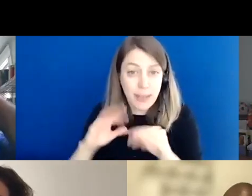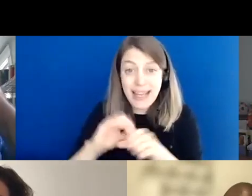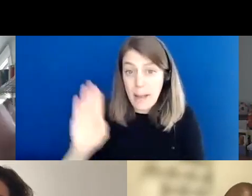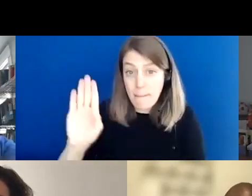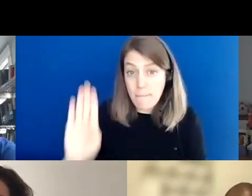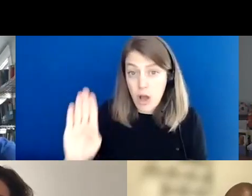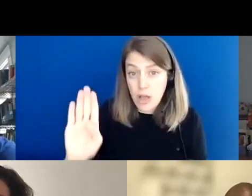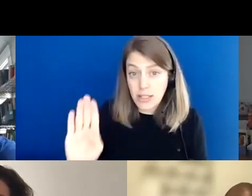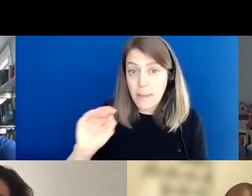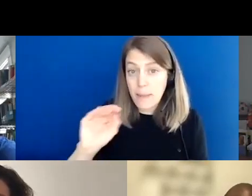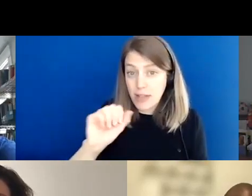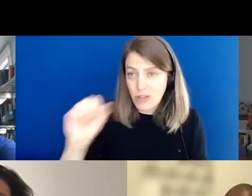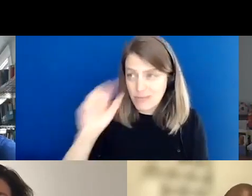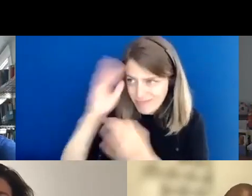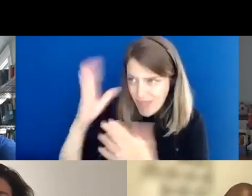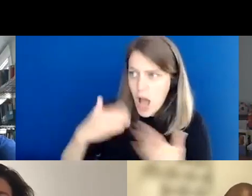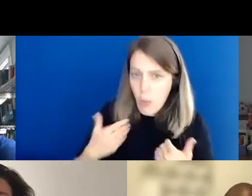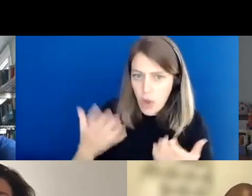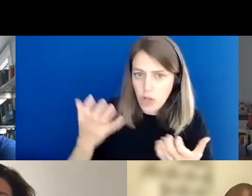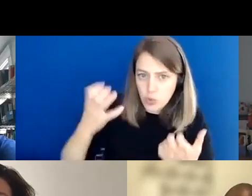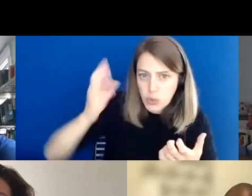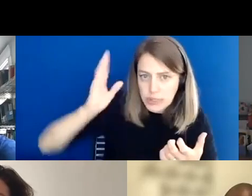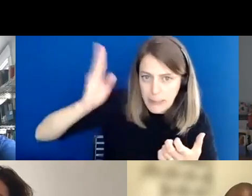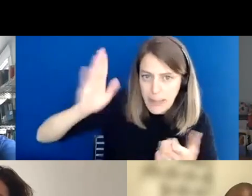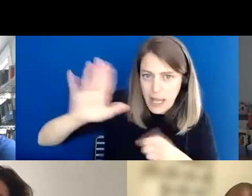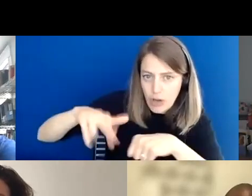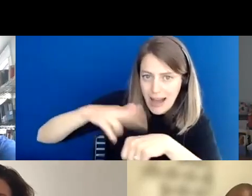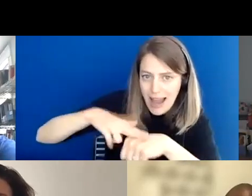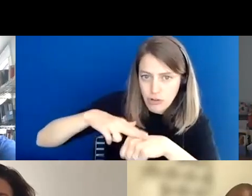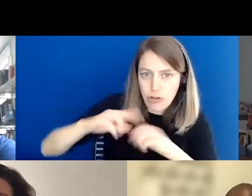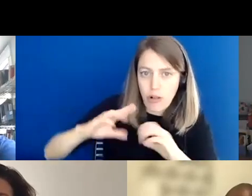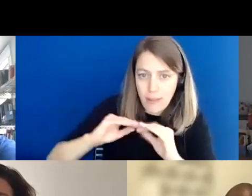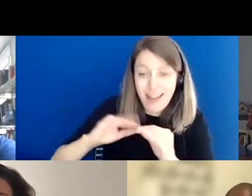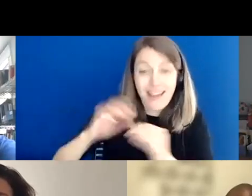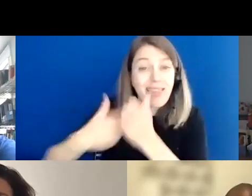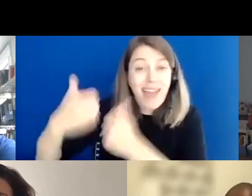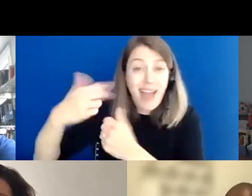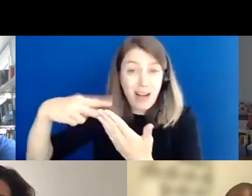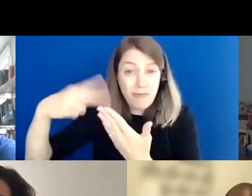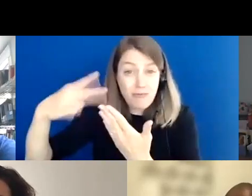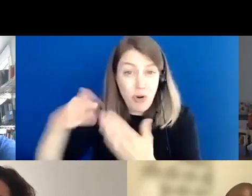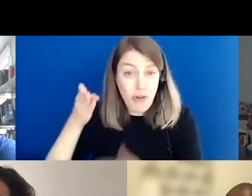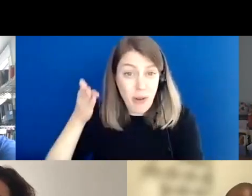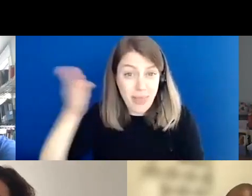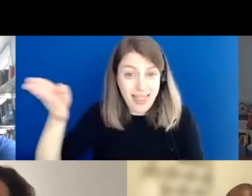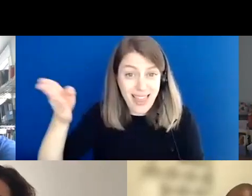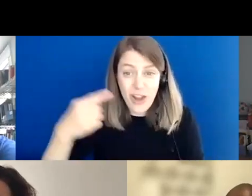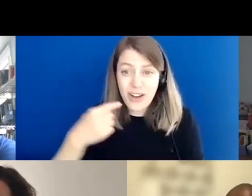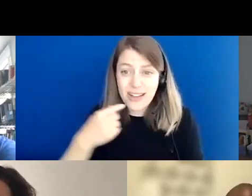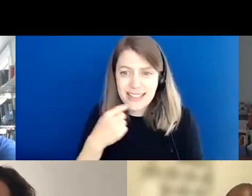their national meeting and the head of programming there said, well, what was this place?